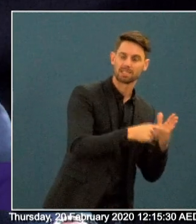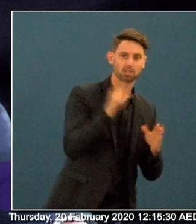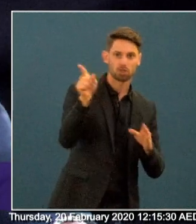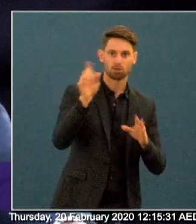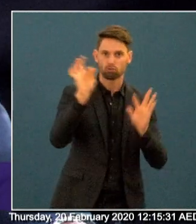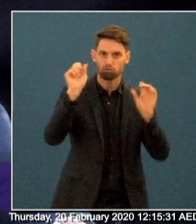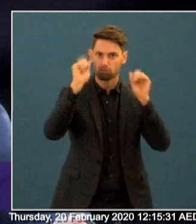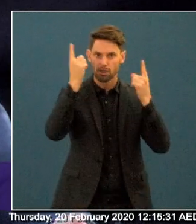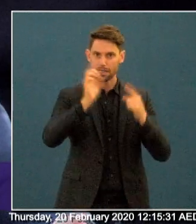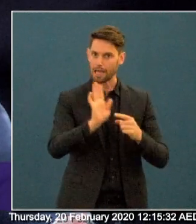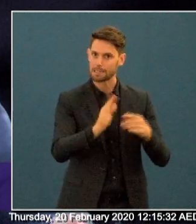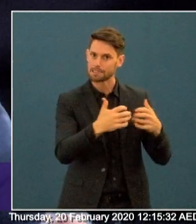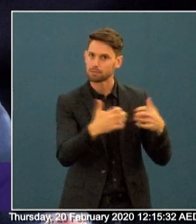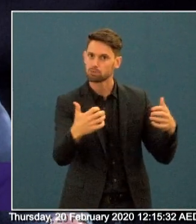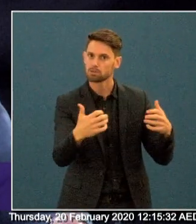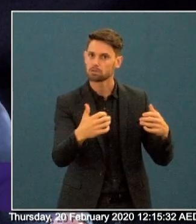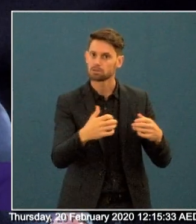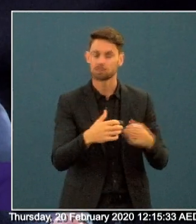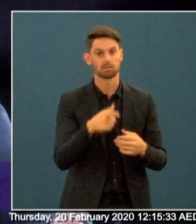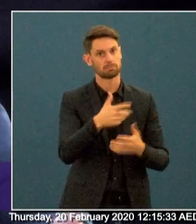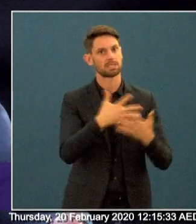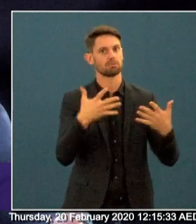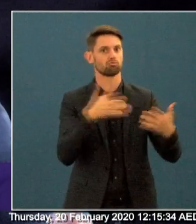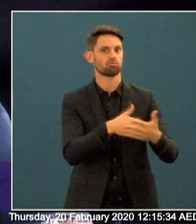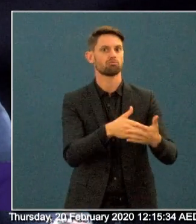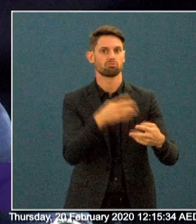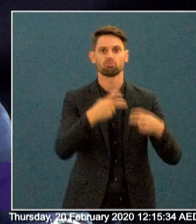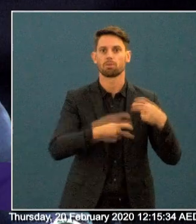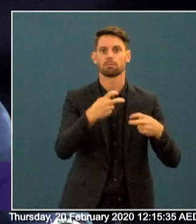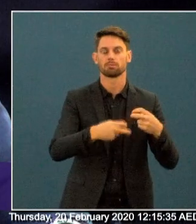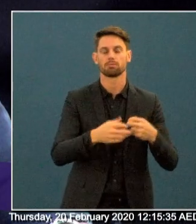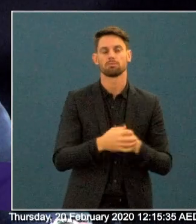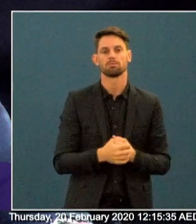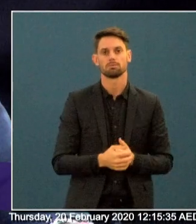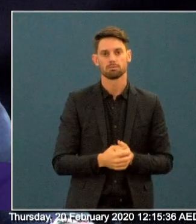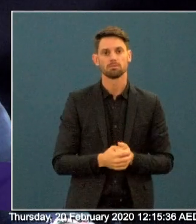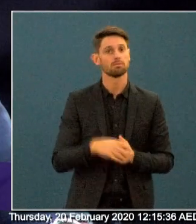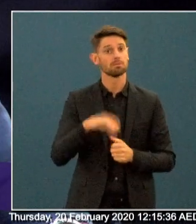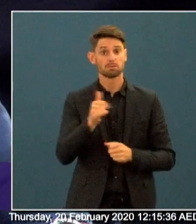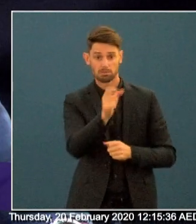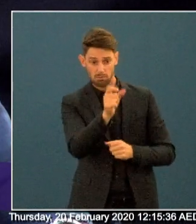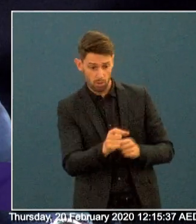for people accessing services, when frontline health services hear from a person with disability,